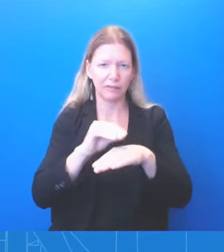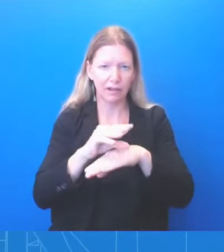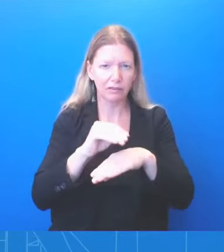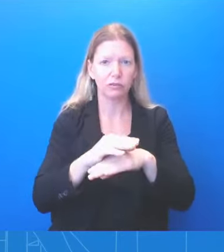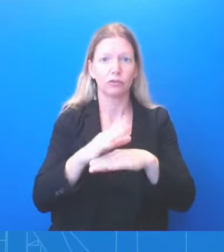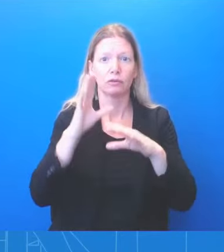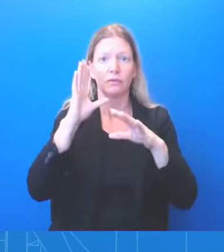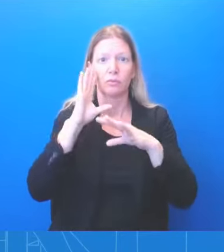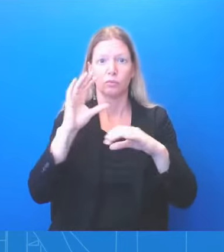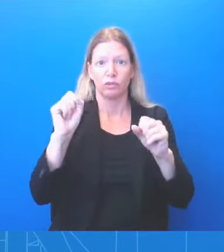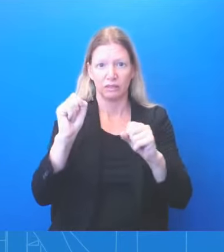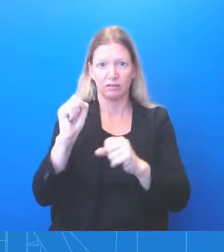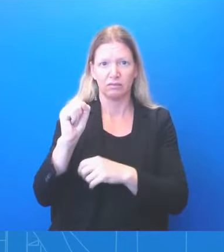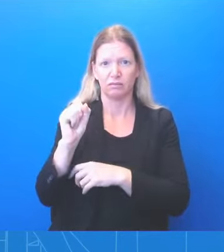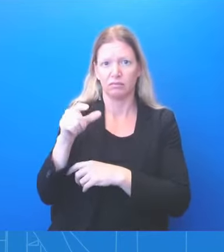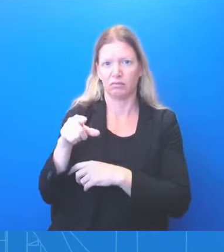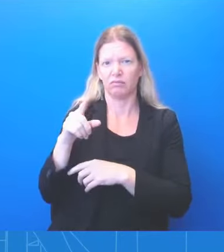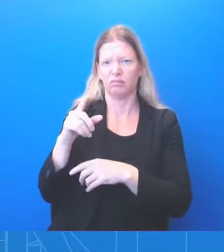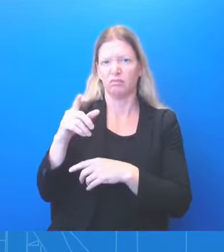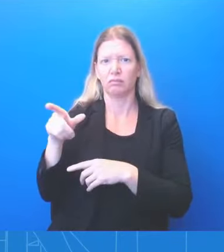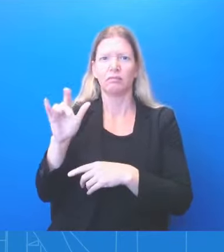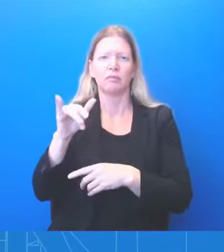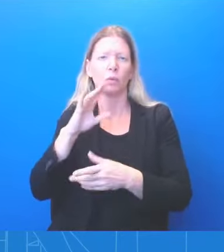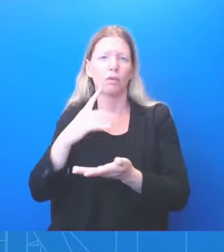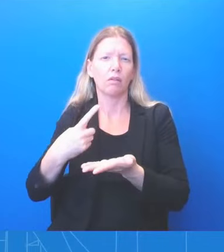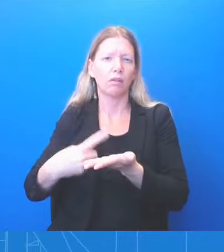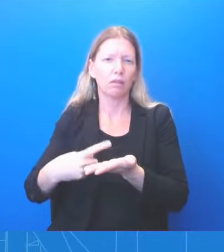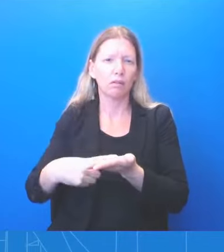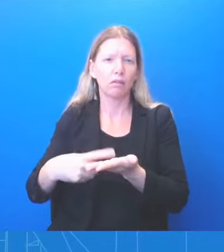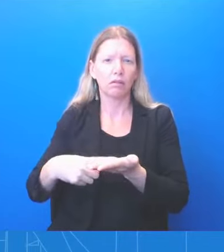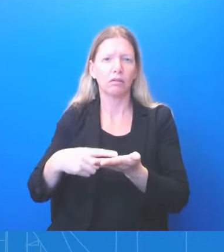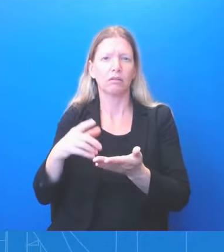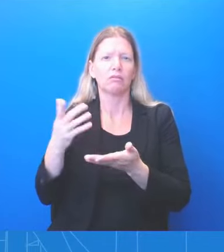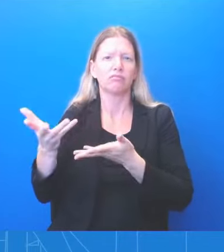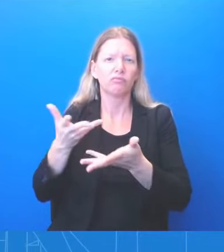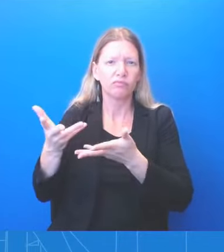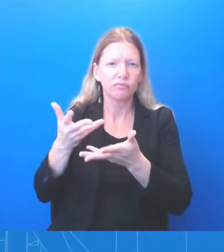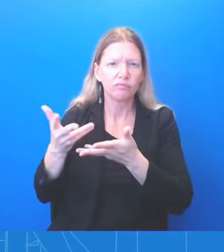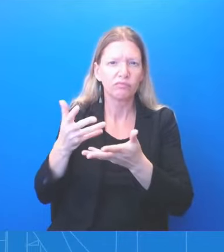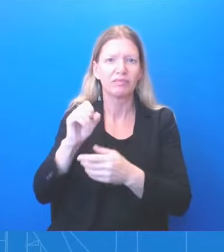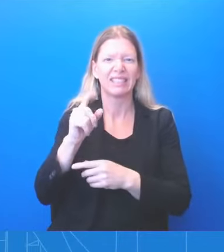on Washington commemoration engagements today. And the floor is yours, Mayor, if you're ready.